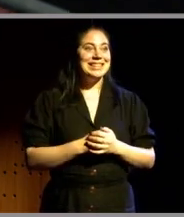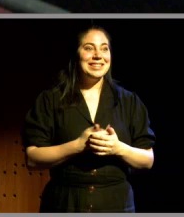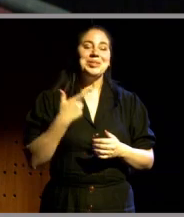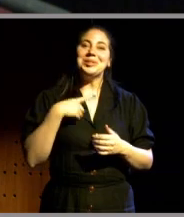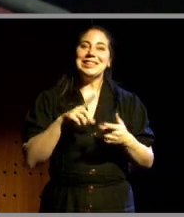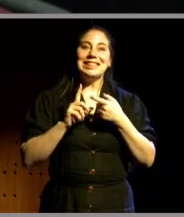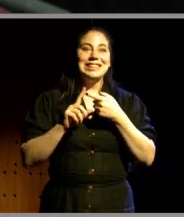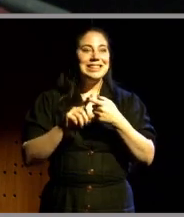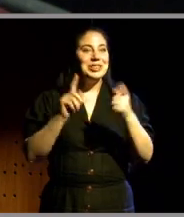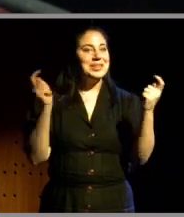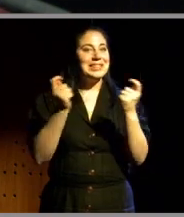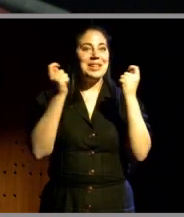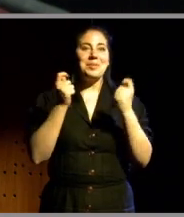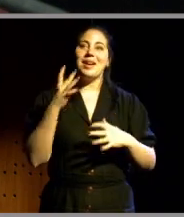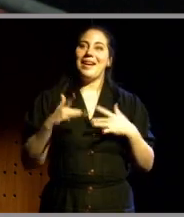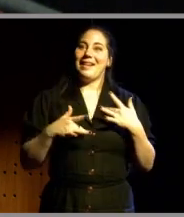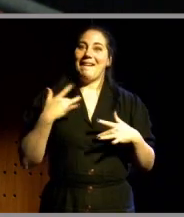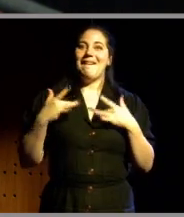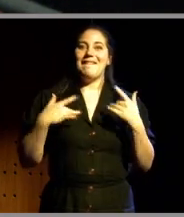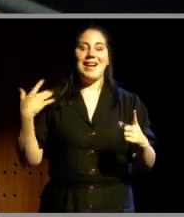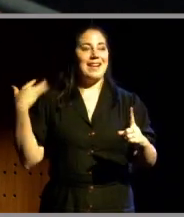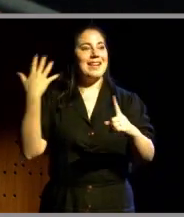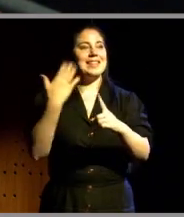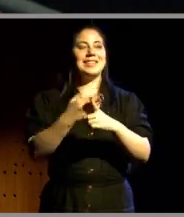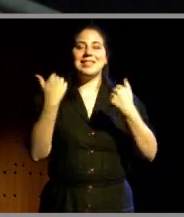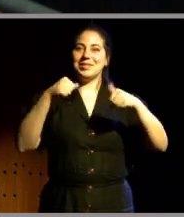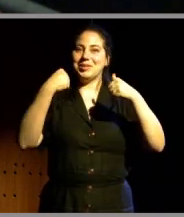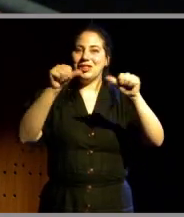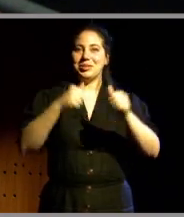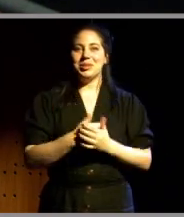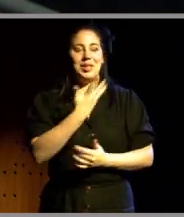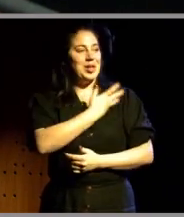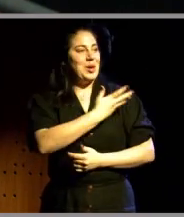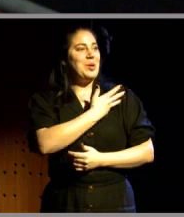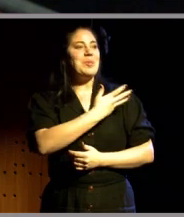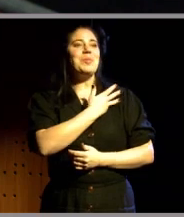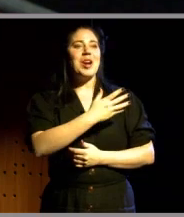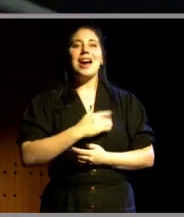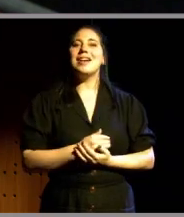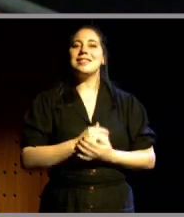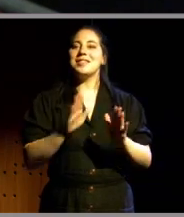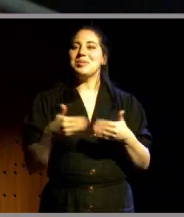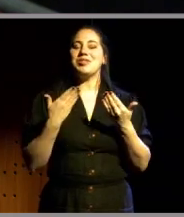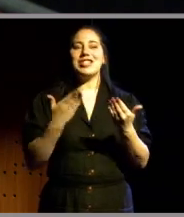continuing our celebration of lifetime achievements, I'm so proud to present the second Red Ochre Award to the extraordinary